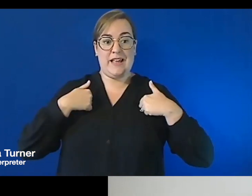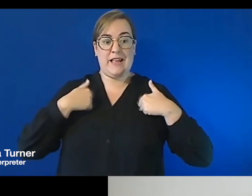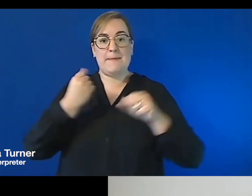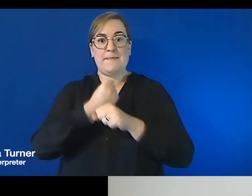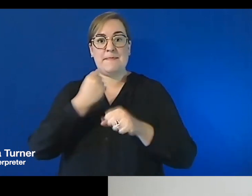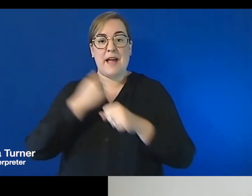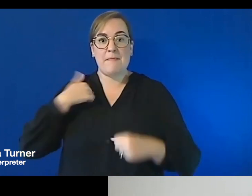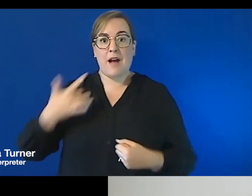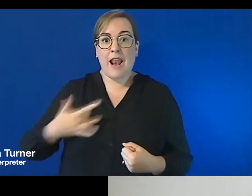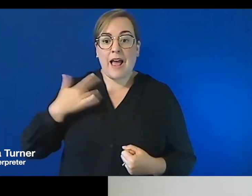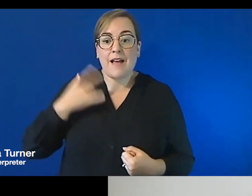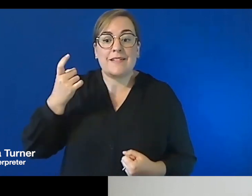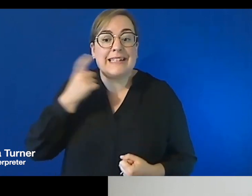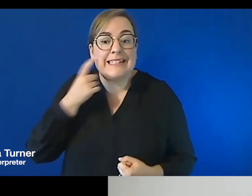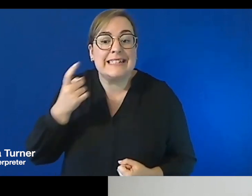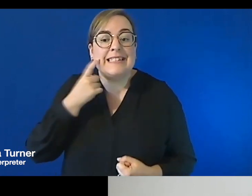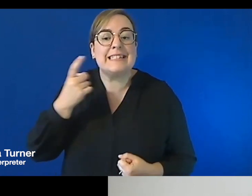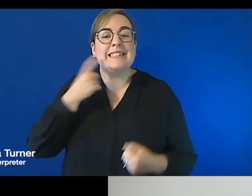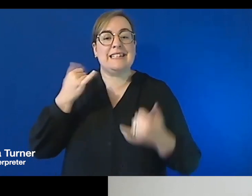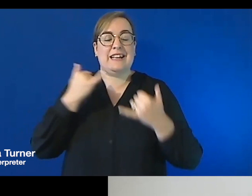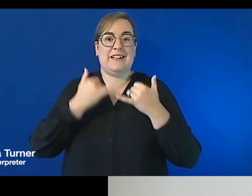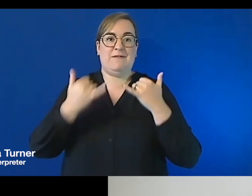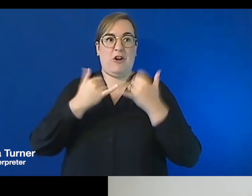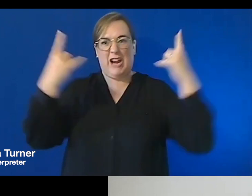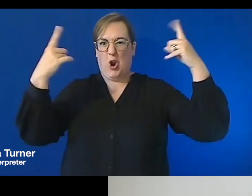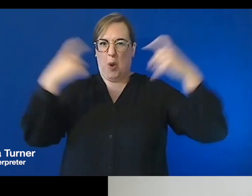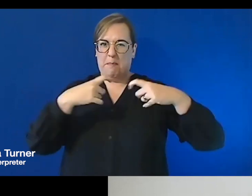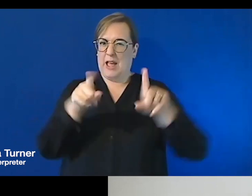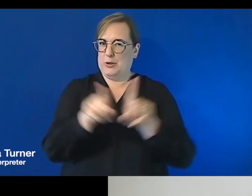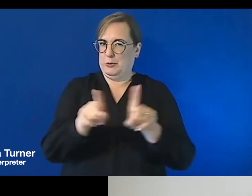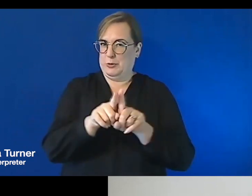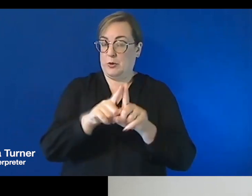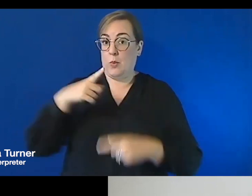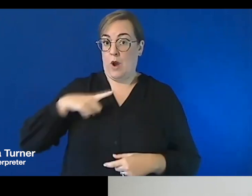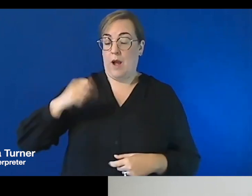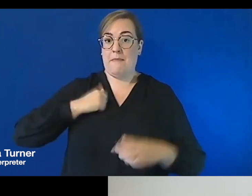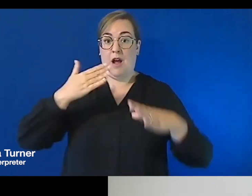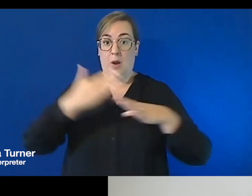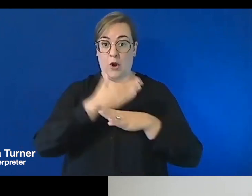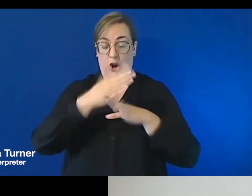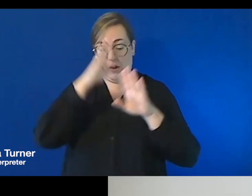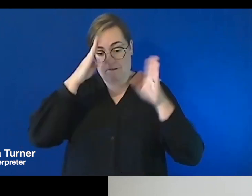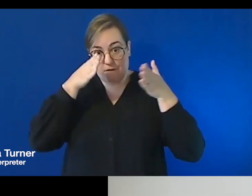easy and very complicated at the same time because my work is focused on changing of a